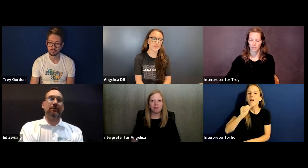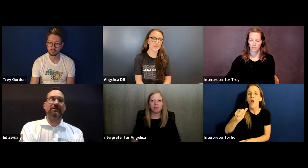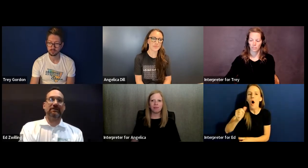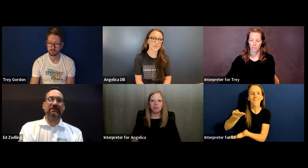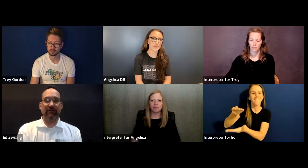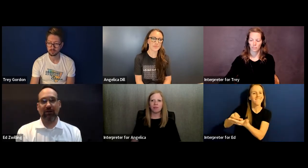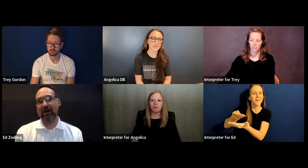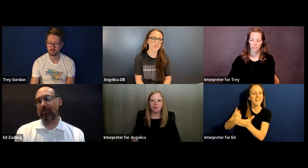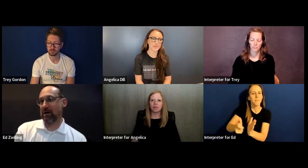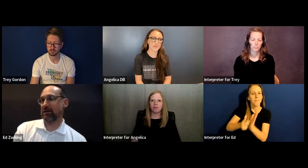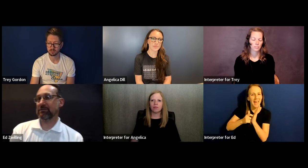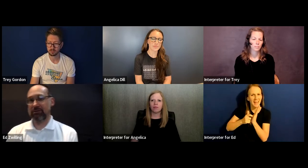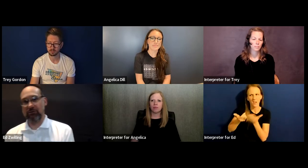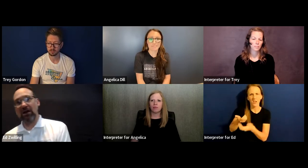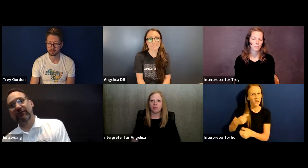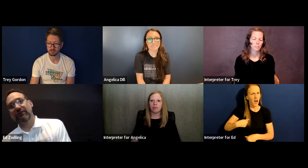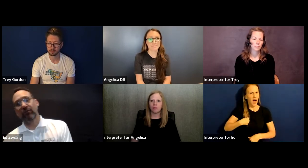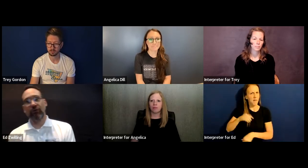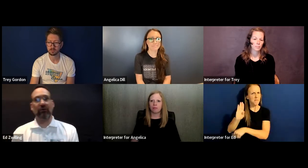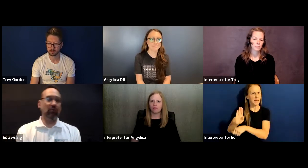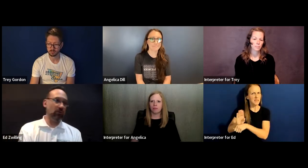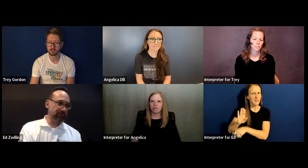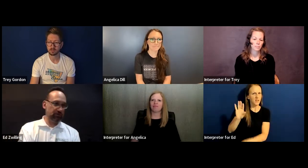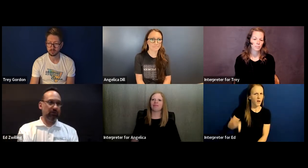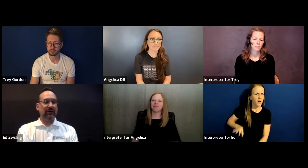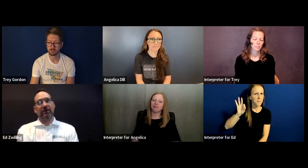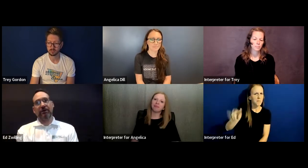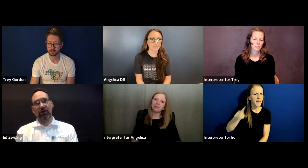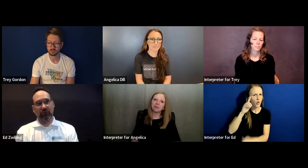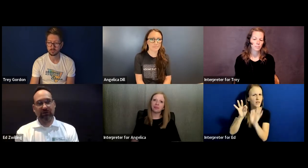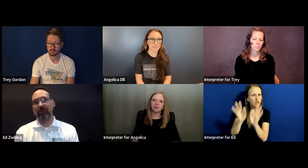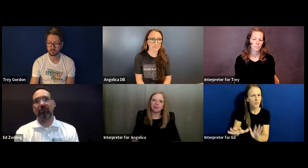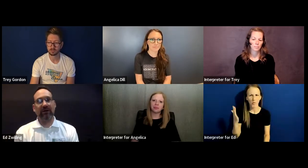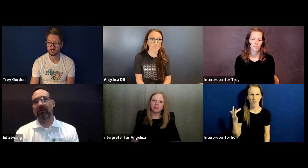business have to come out of pocket to hire an interpreter or to you know restrict their parking